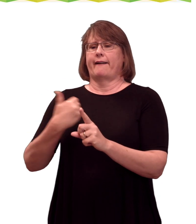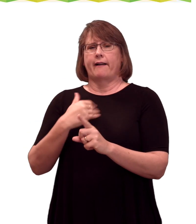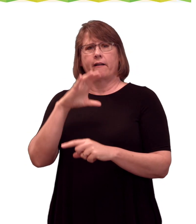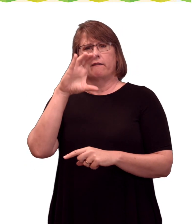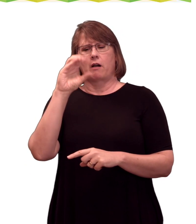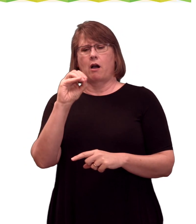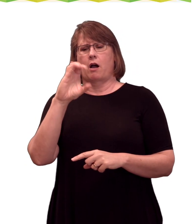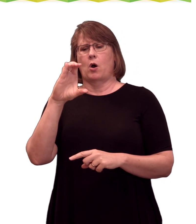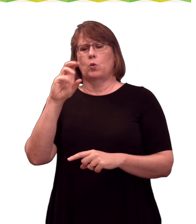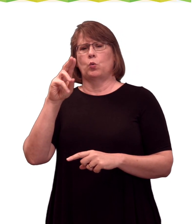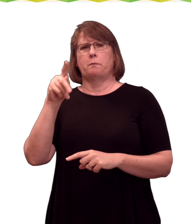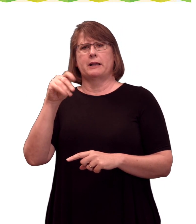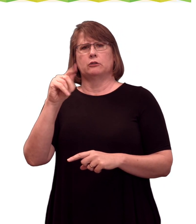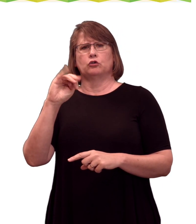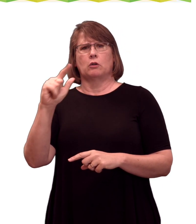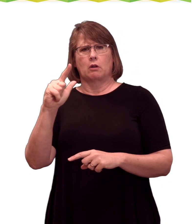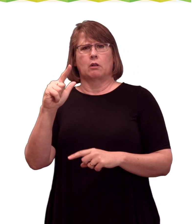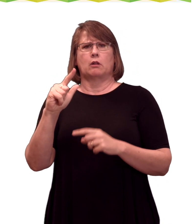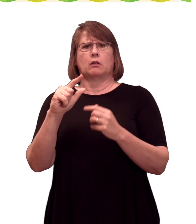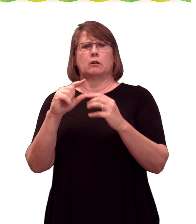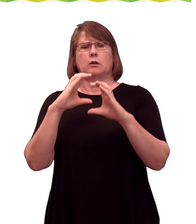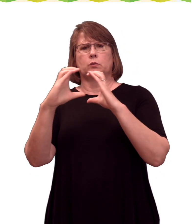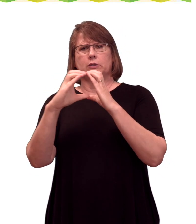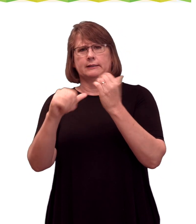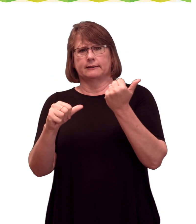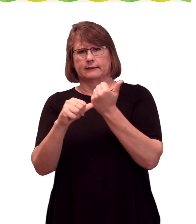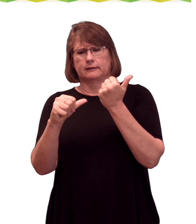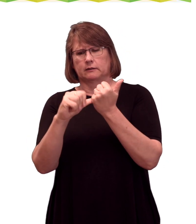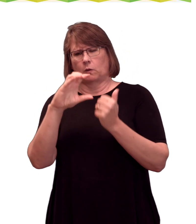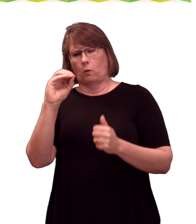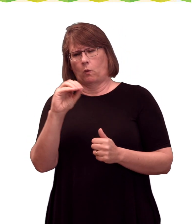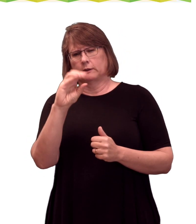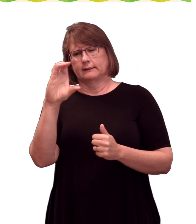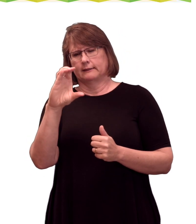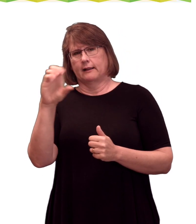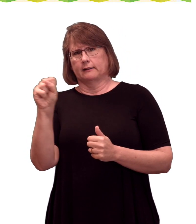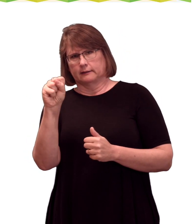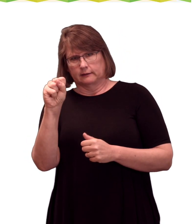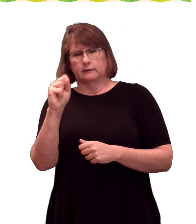and has an occupational communication assistant /job coach